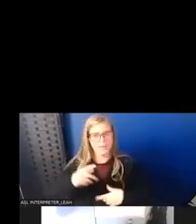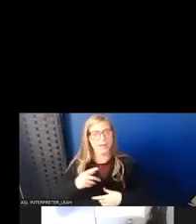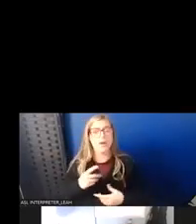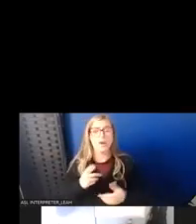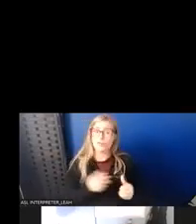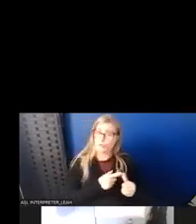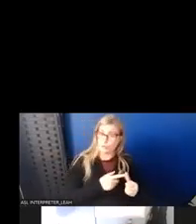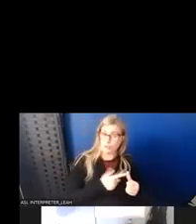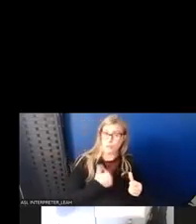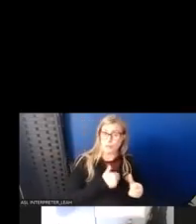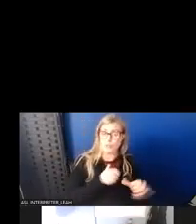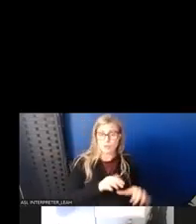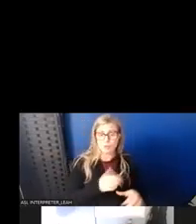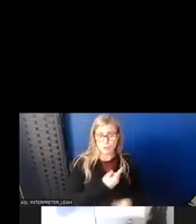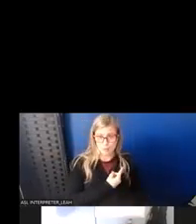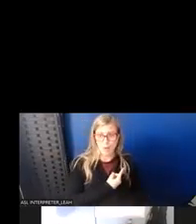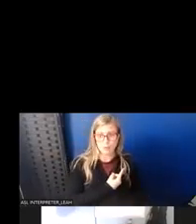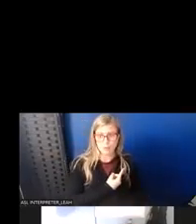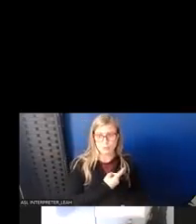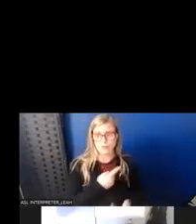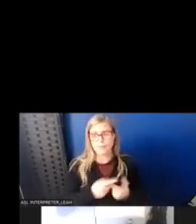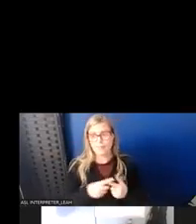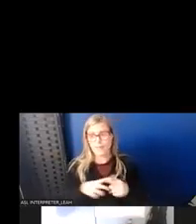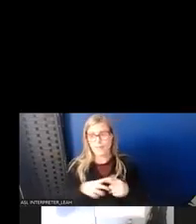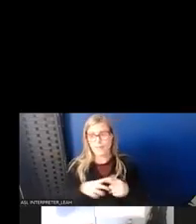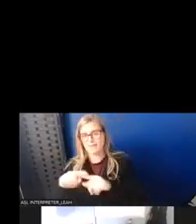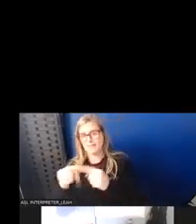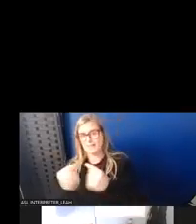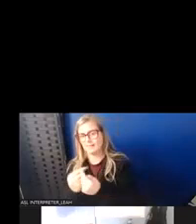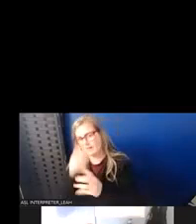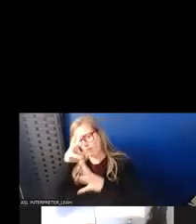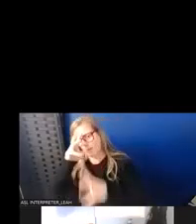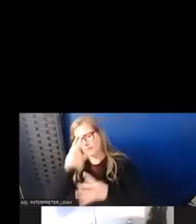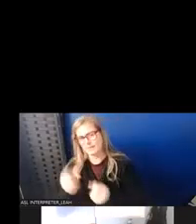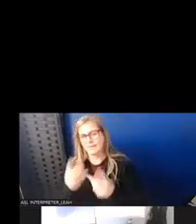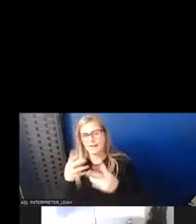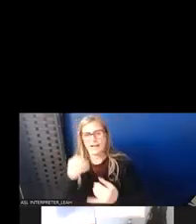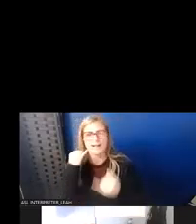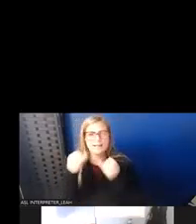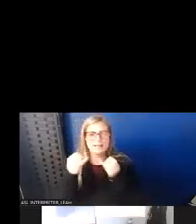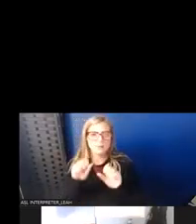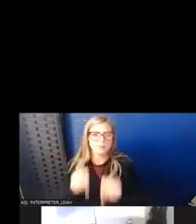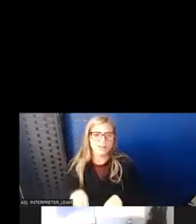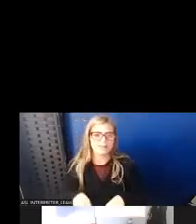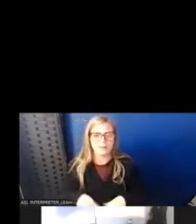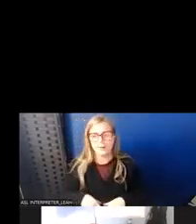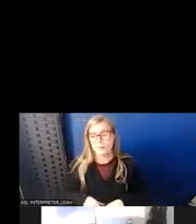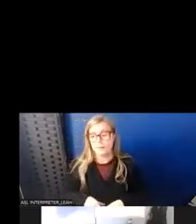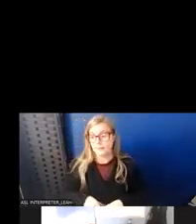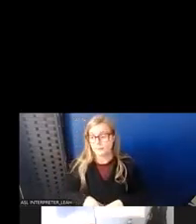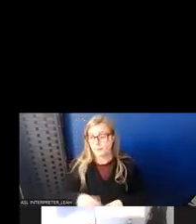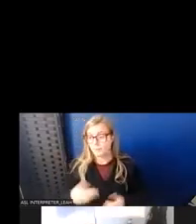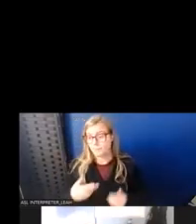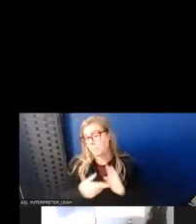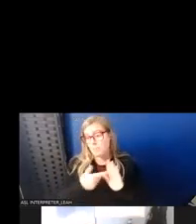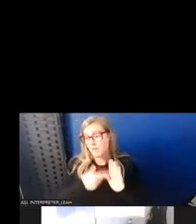with as many ideas as they can and that can be free wheeling. Like having some funny out-of-the-box crazy ideas is